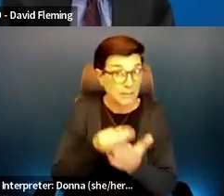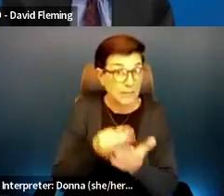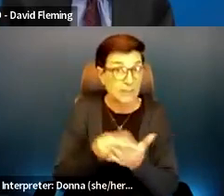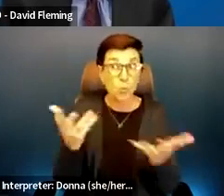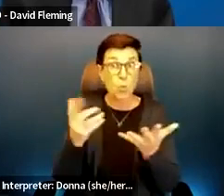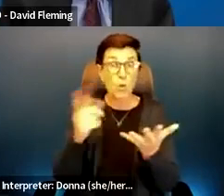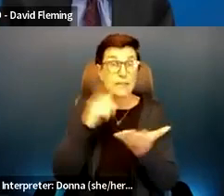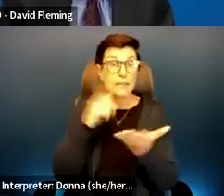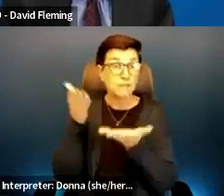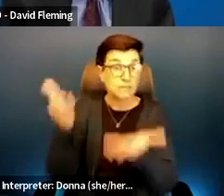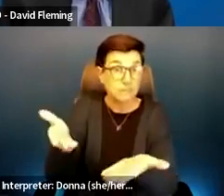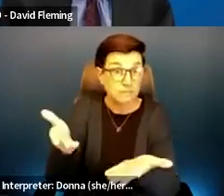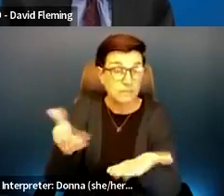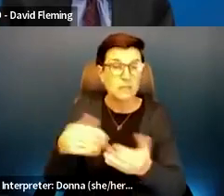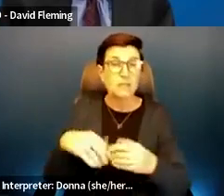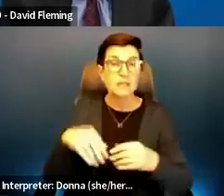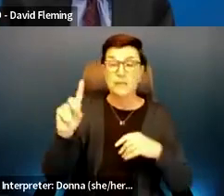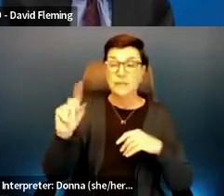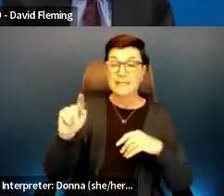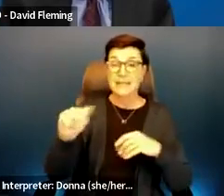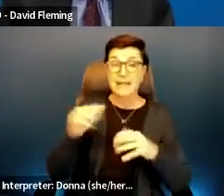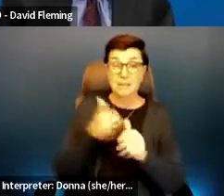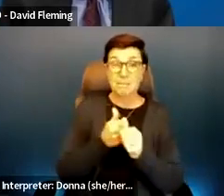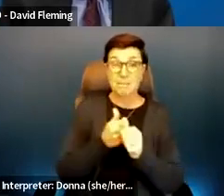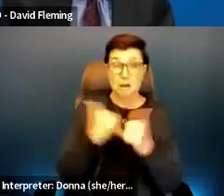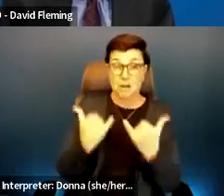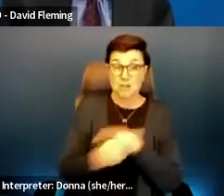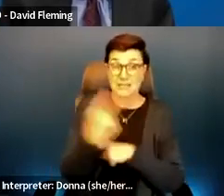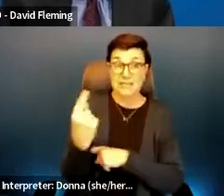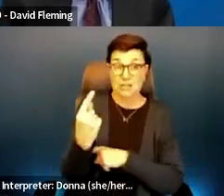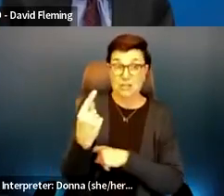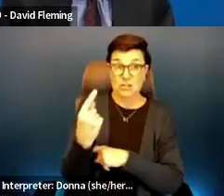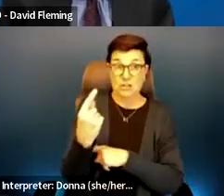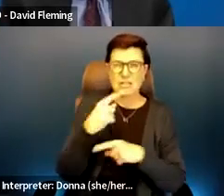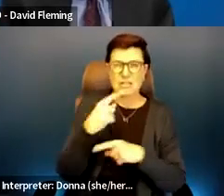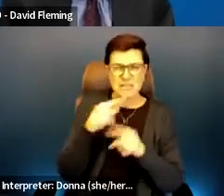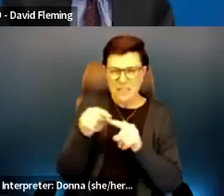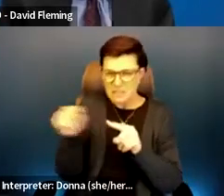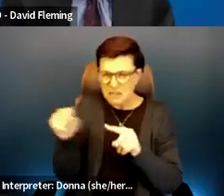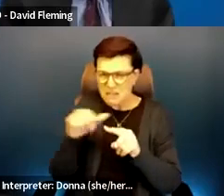the data modernization was identified as an area, but it says it's not funded yet. And I wonder if you could elaborate a little bit on that,